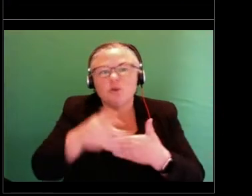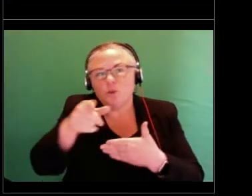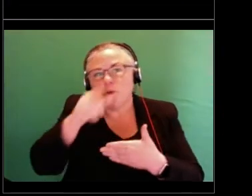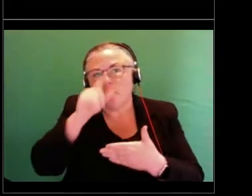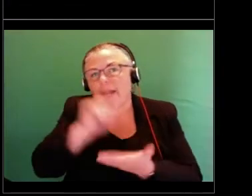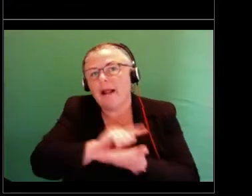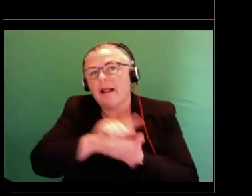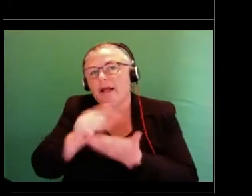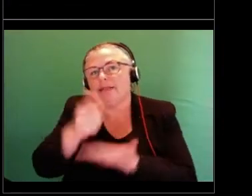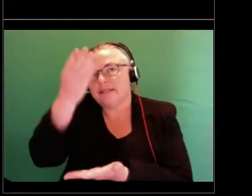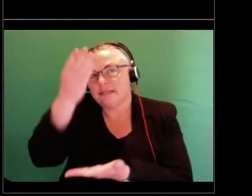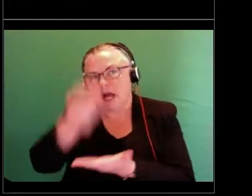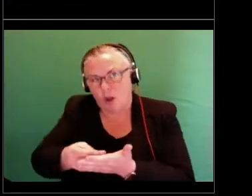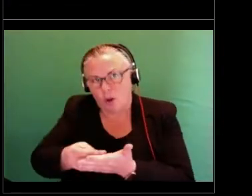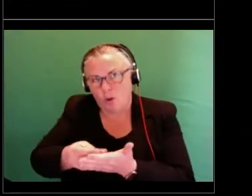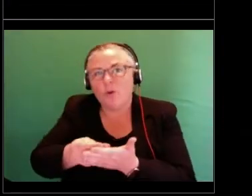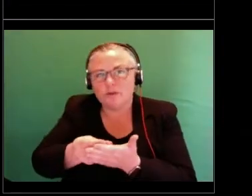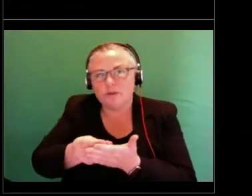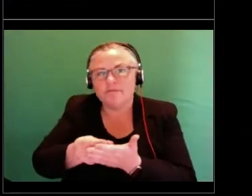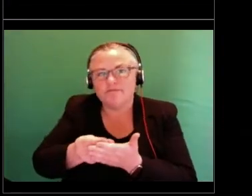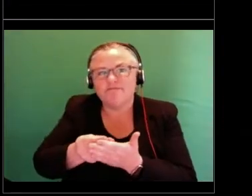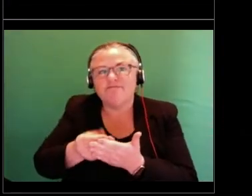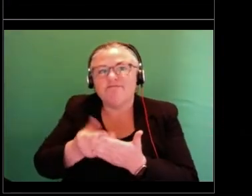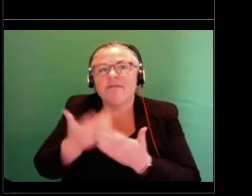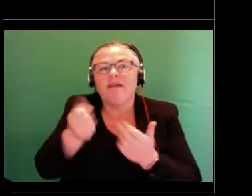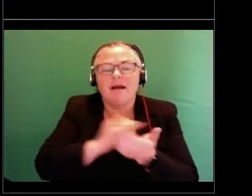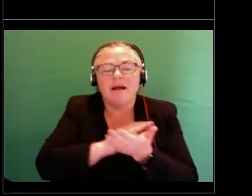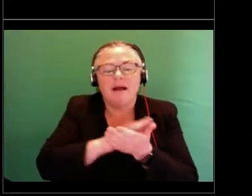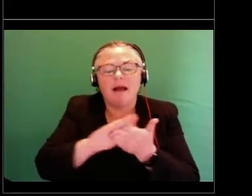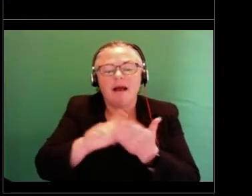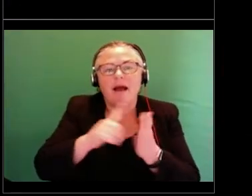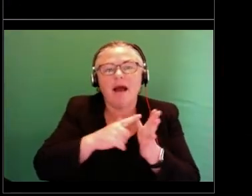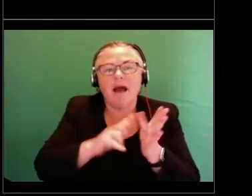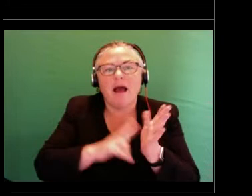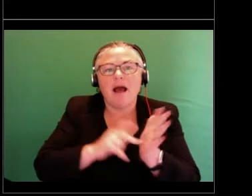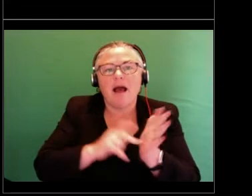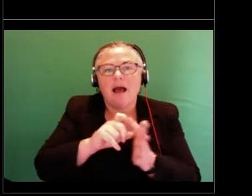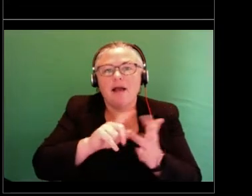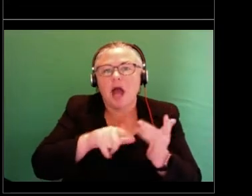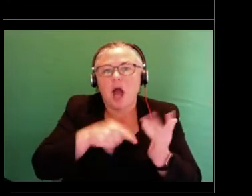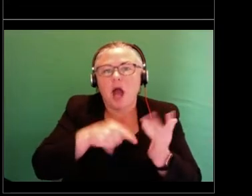under the handout section. If you are having any technical issues.